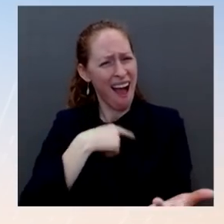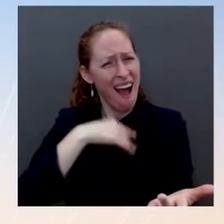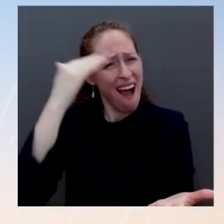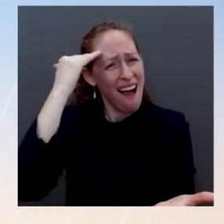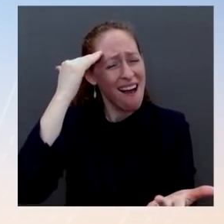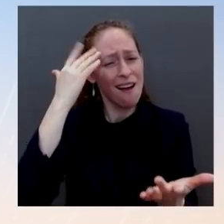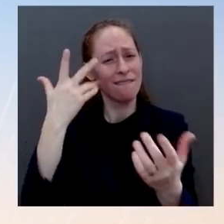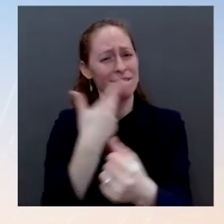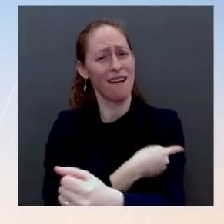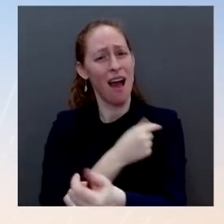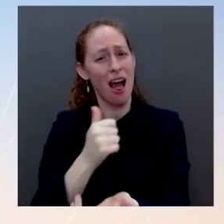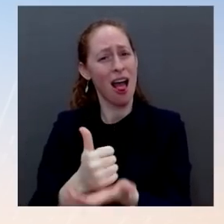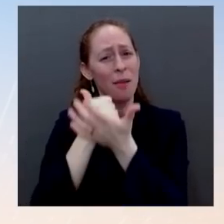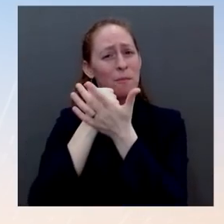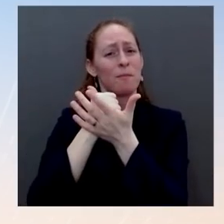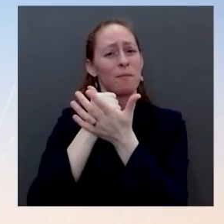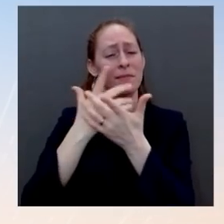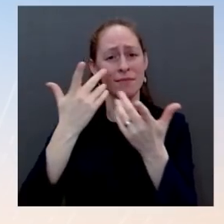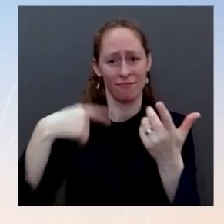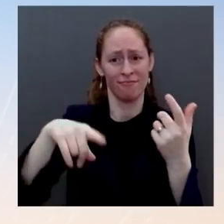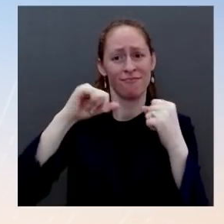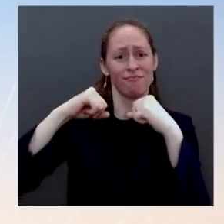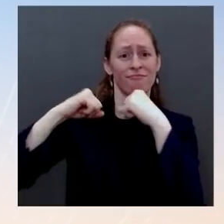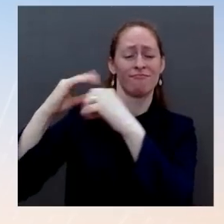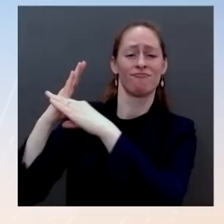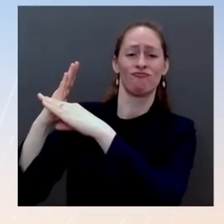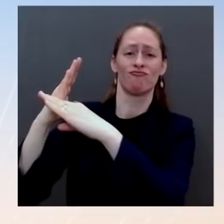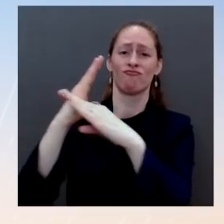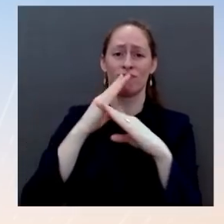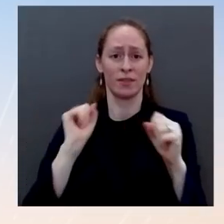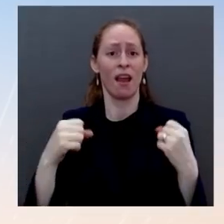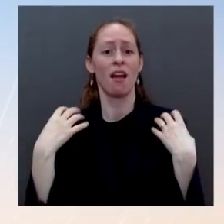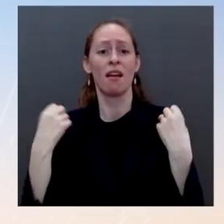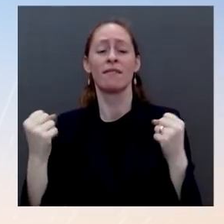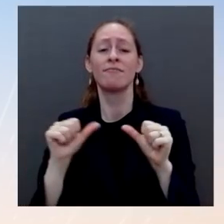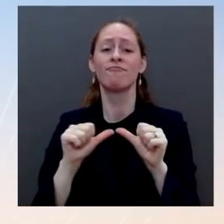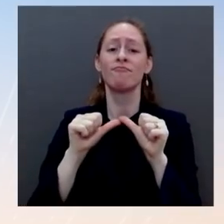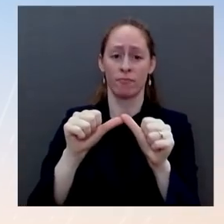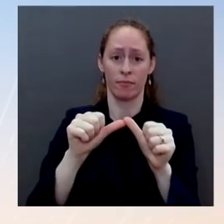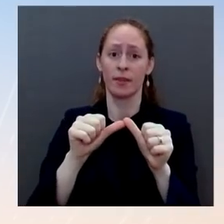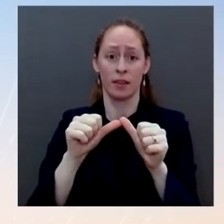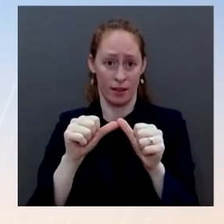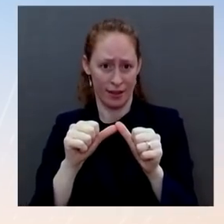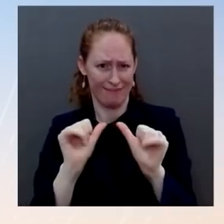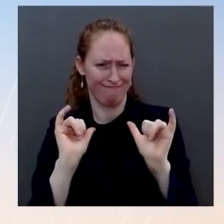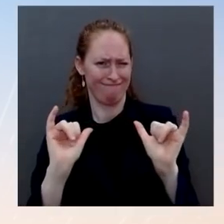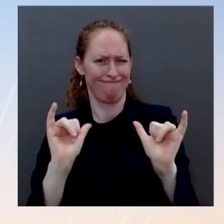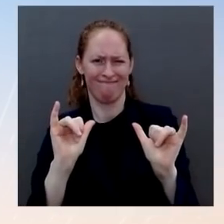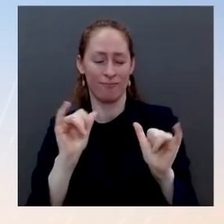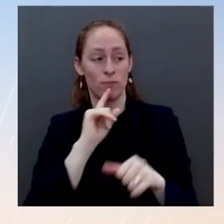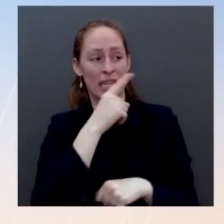of this process, then perhaps he should encourage what scientists say is the best way to save lives, prevent and reduce hospitalization,